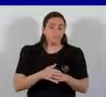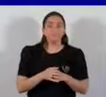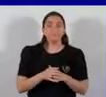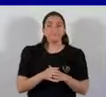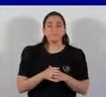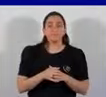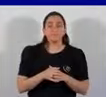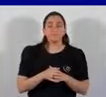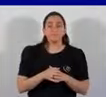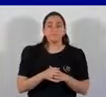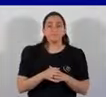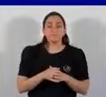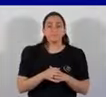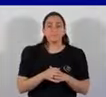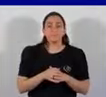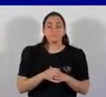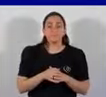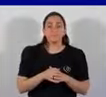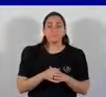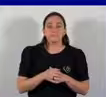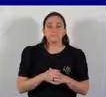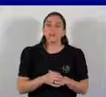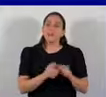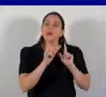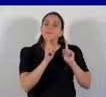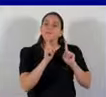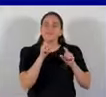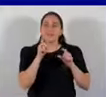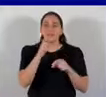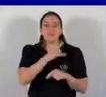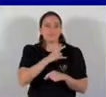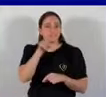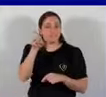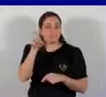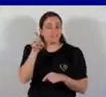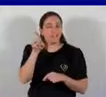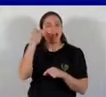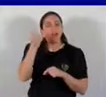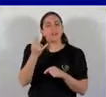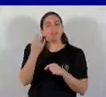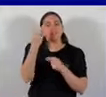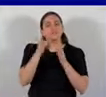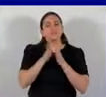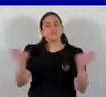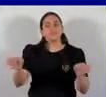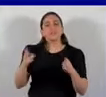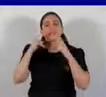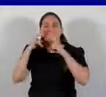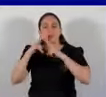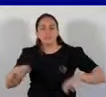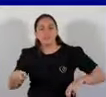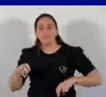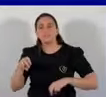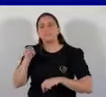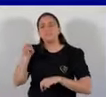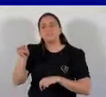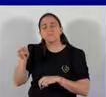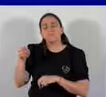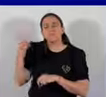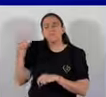One probably the one that everyone knows the most Which is the micro line of research which is Garibaca